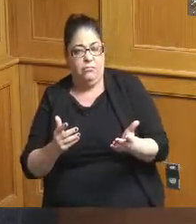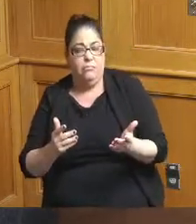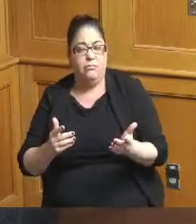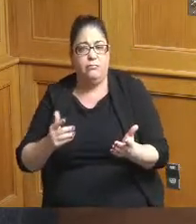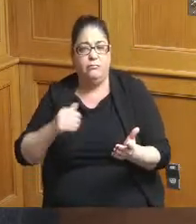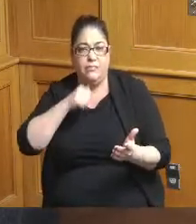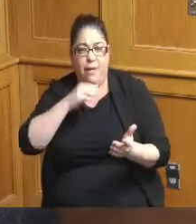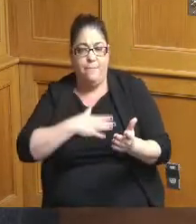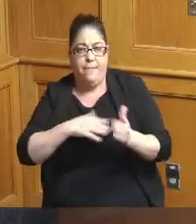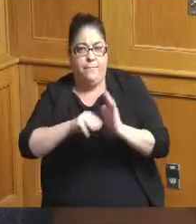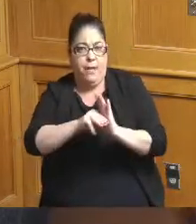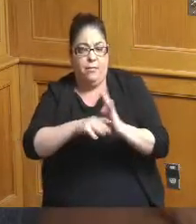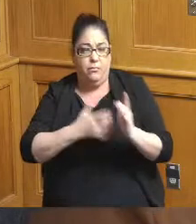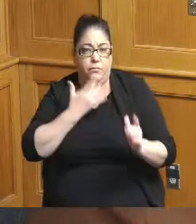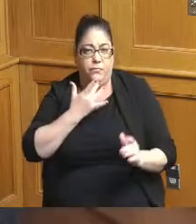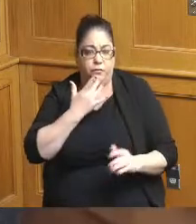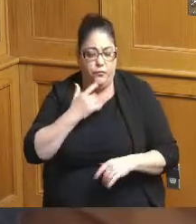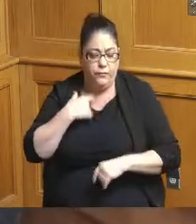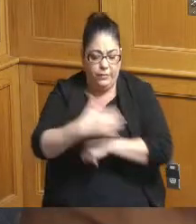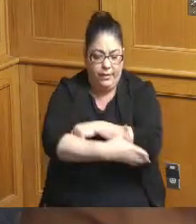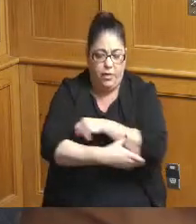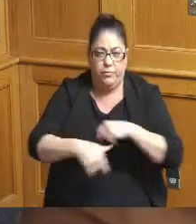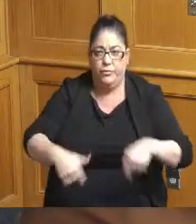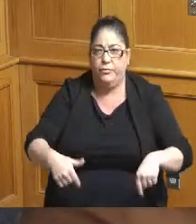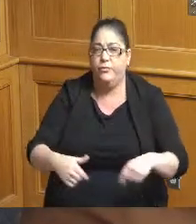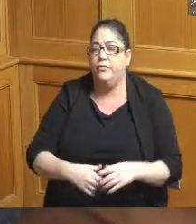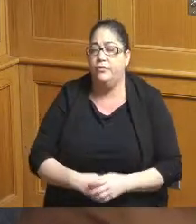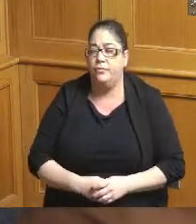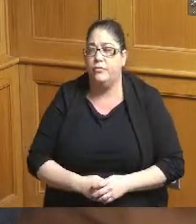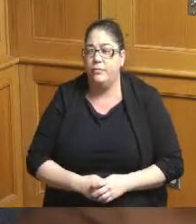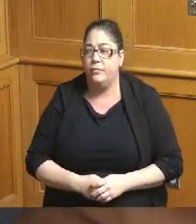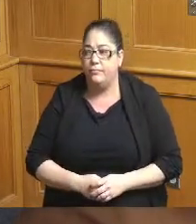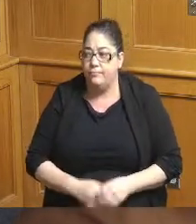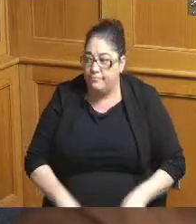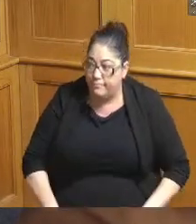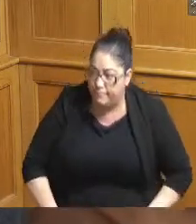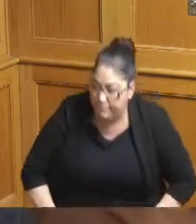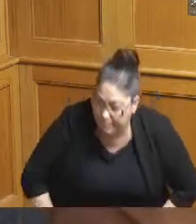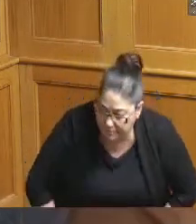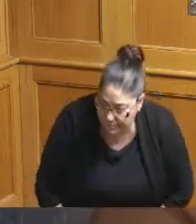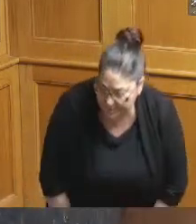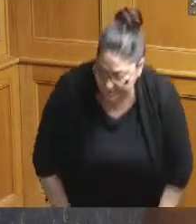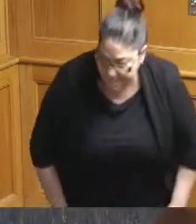is the model that the county would want to go with at this time so that's what I